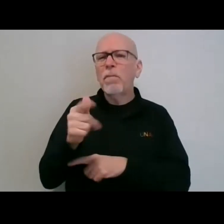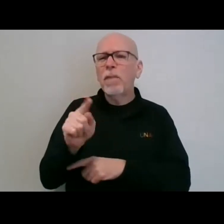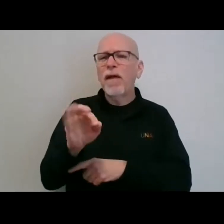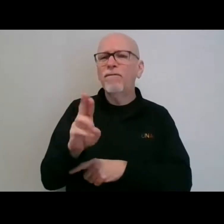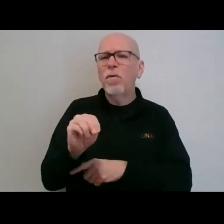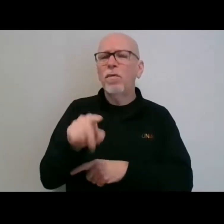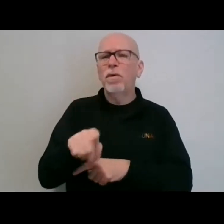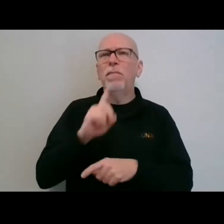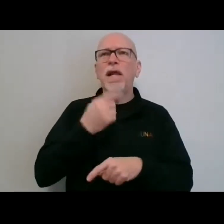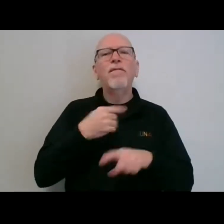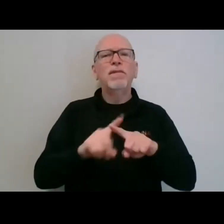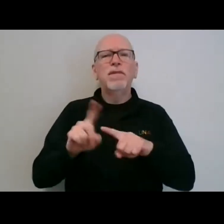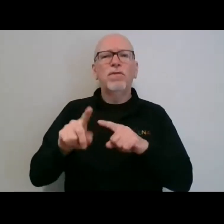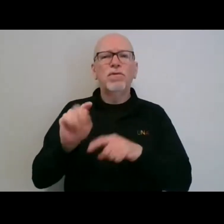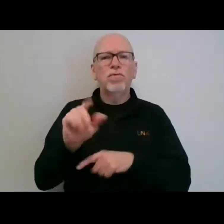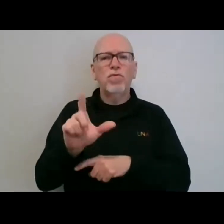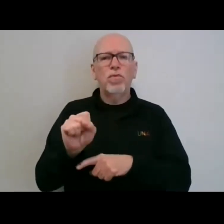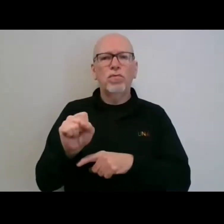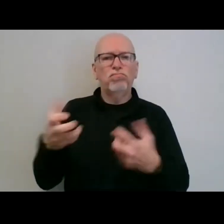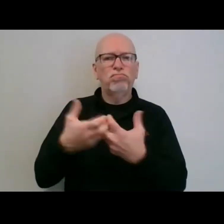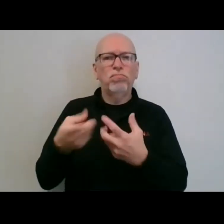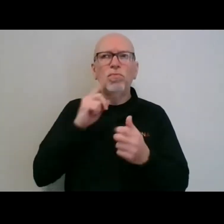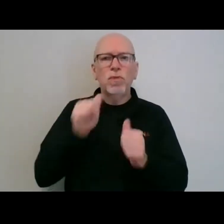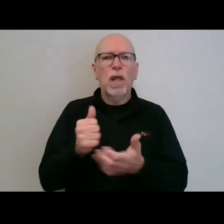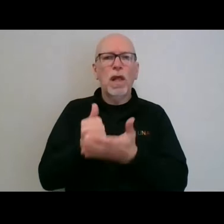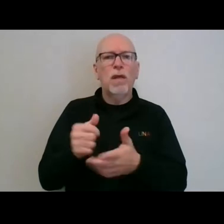there are different tools that integrate that can help to pull the content